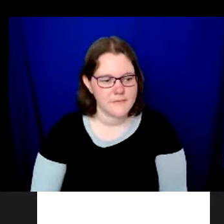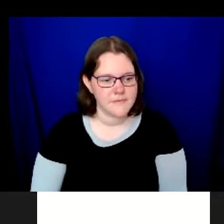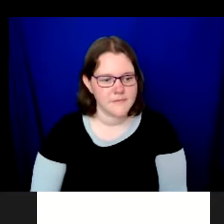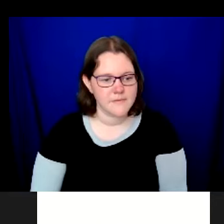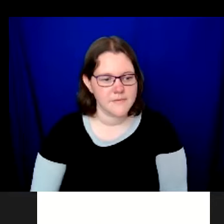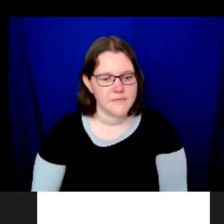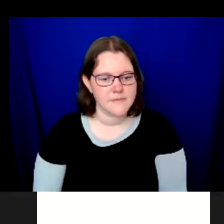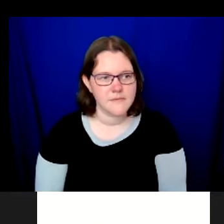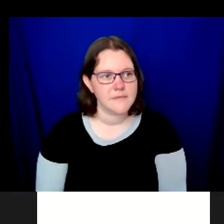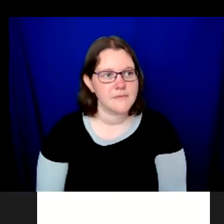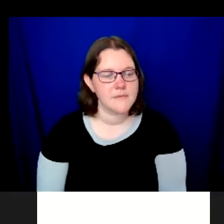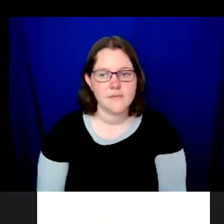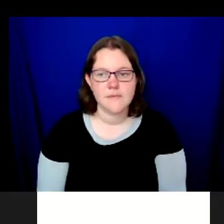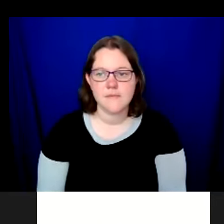tick that mic part way through